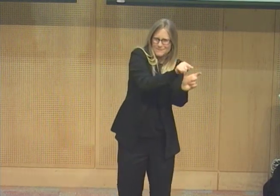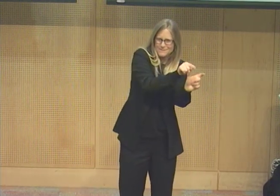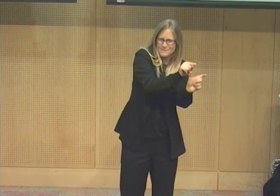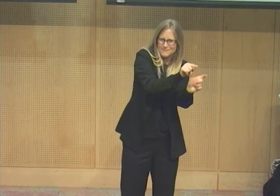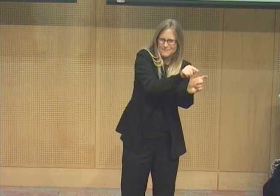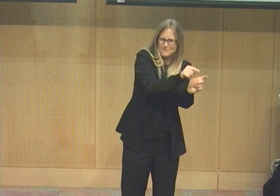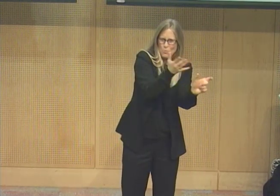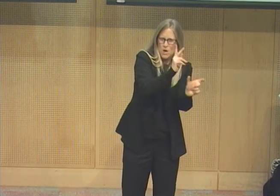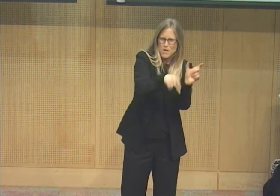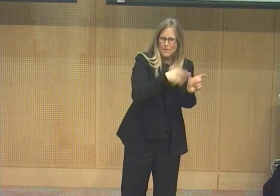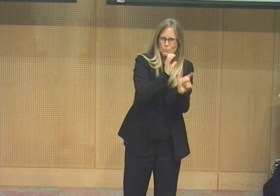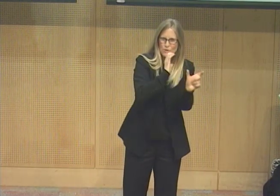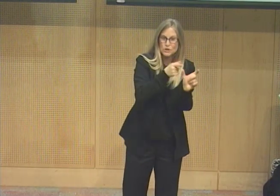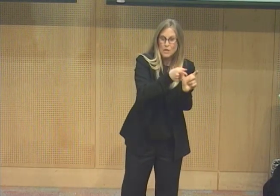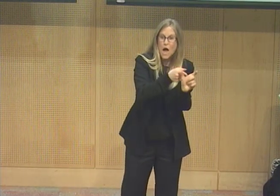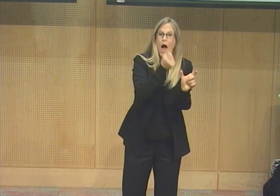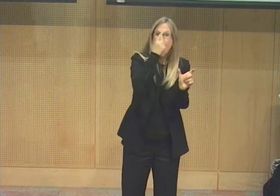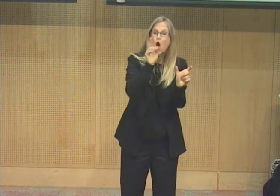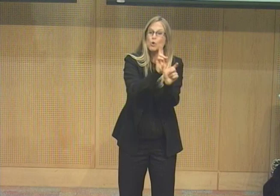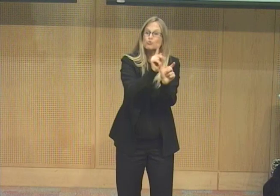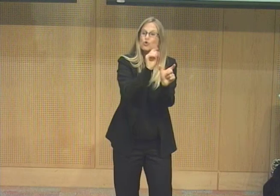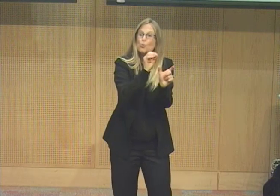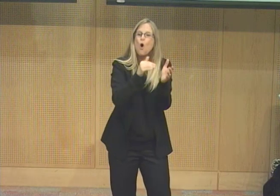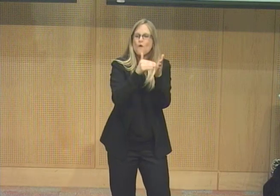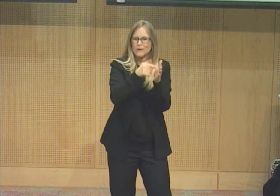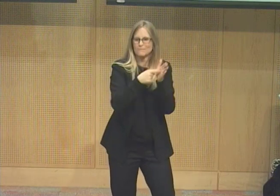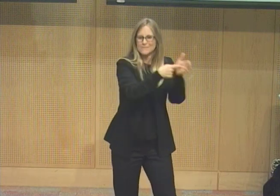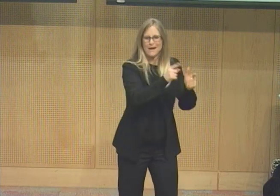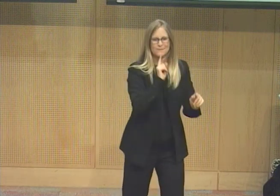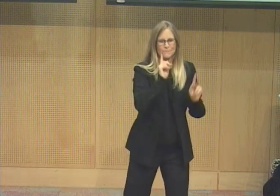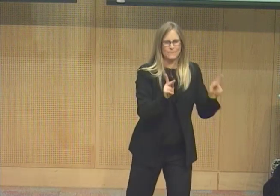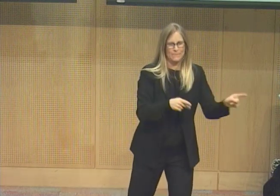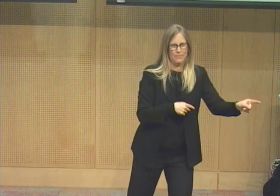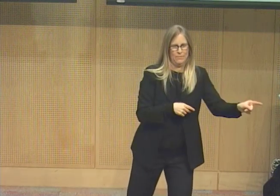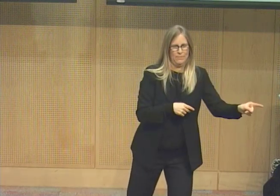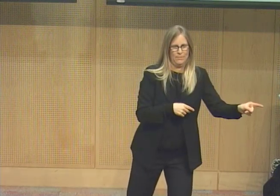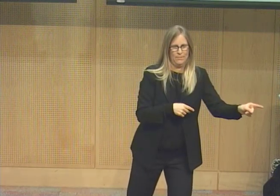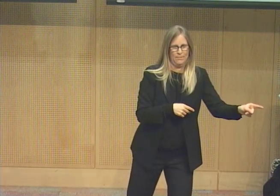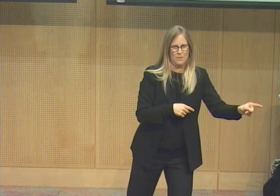The "a bit" adverb talks about the level of communication.